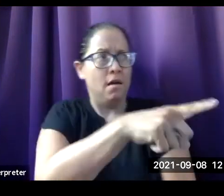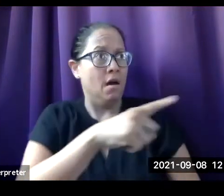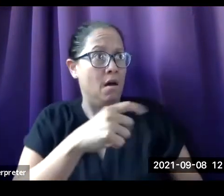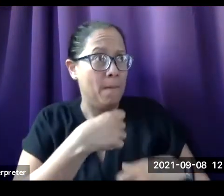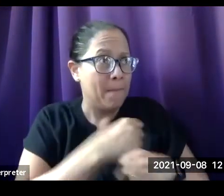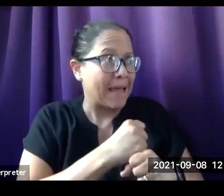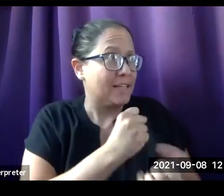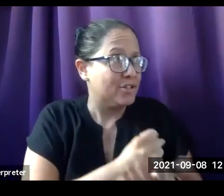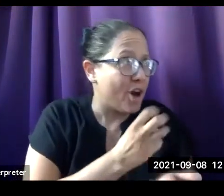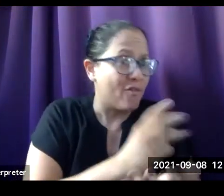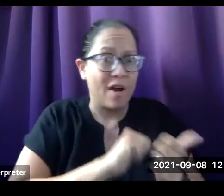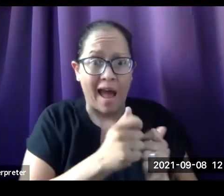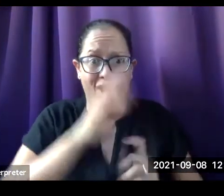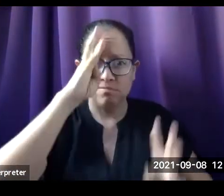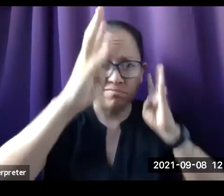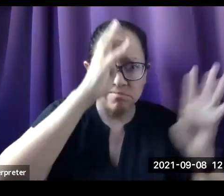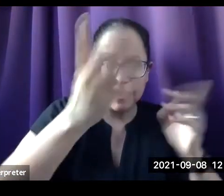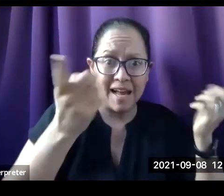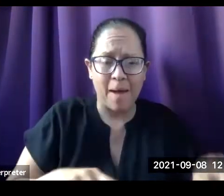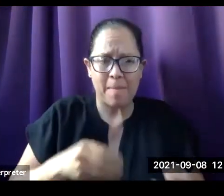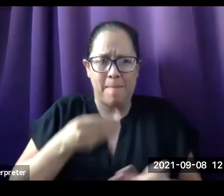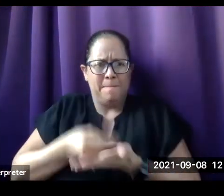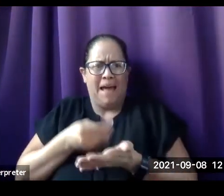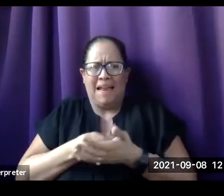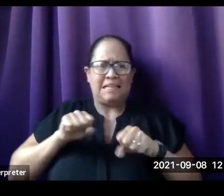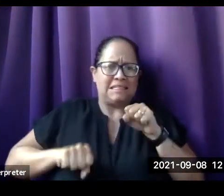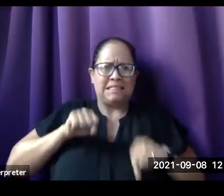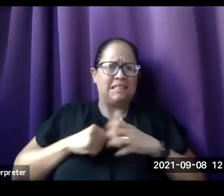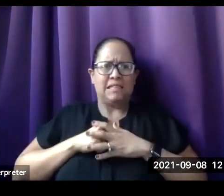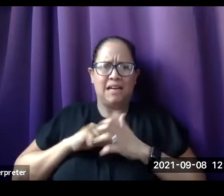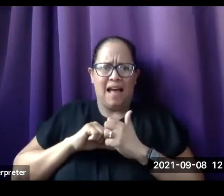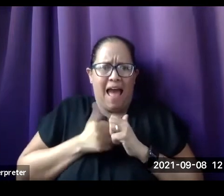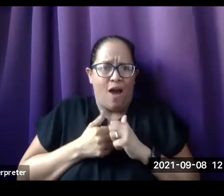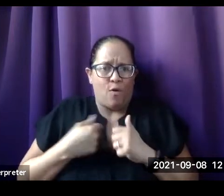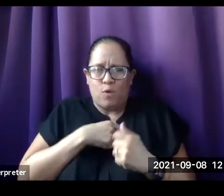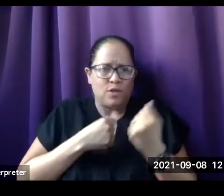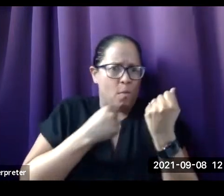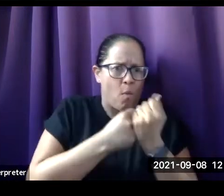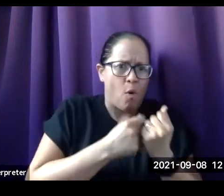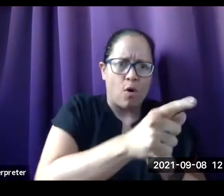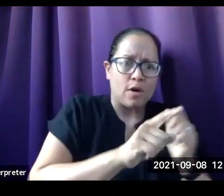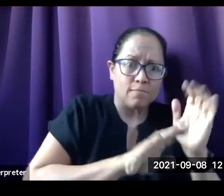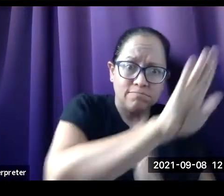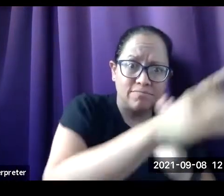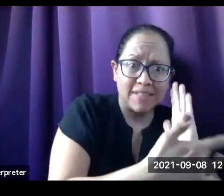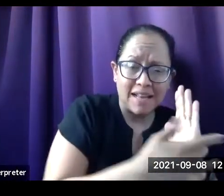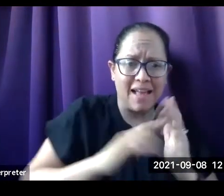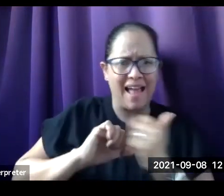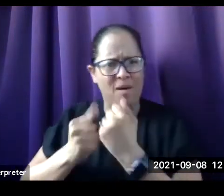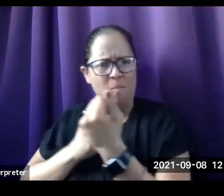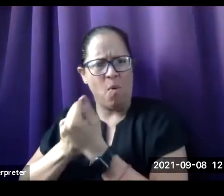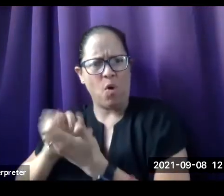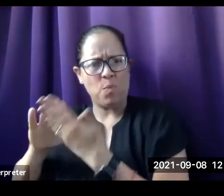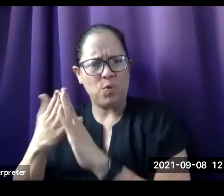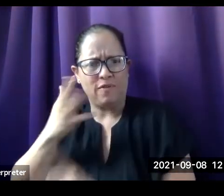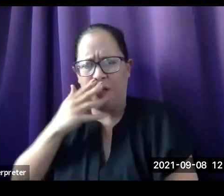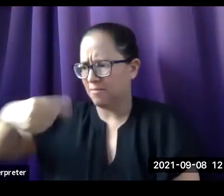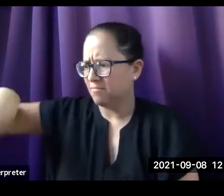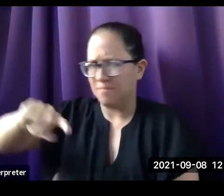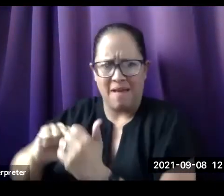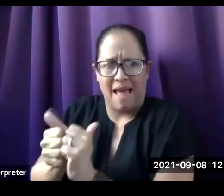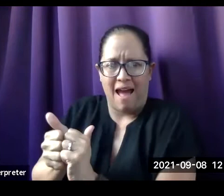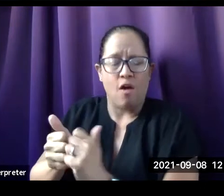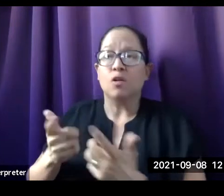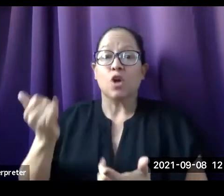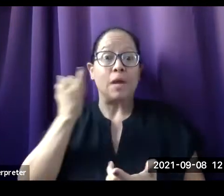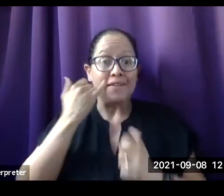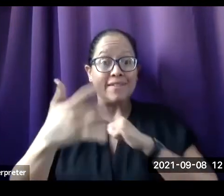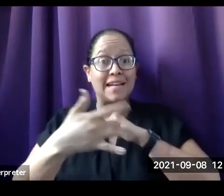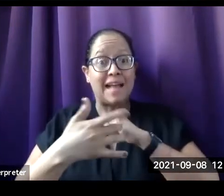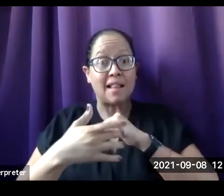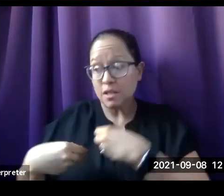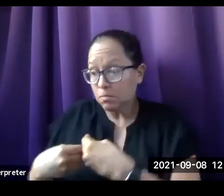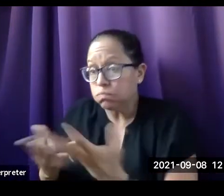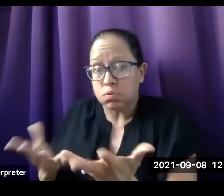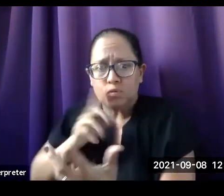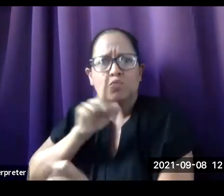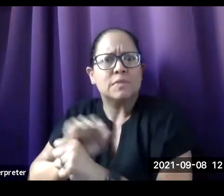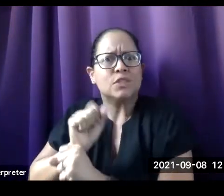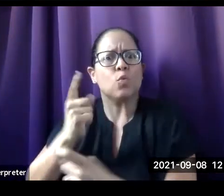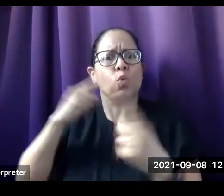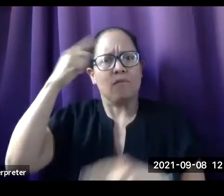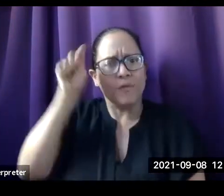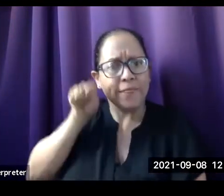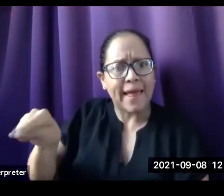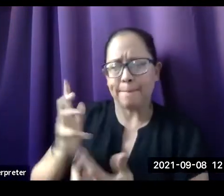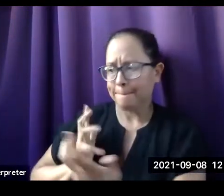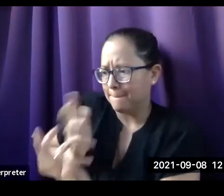The one thing we're hoping to be able to show them and provide for them, or technologies that make their cooperation, a bit easier to show them the value in staying connected.